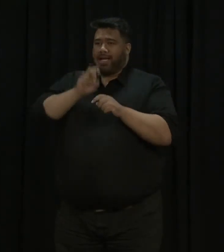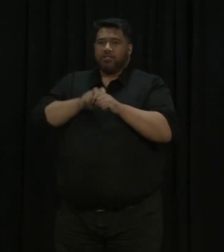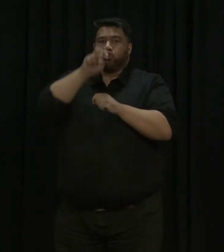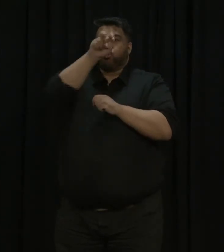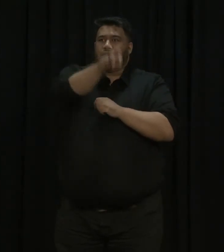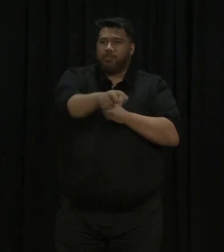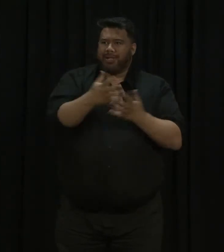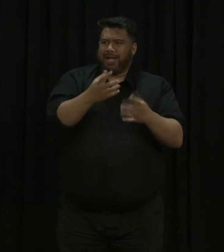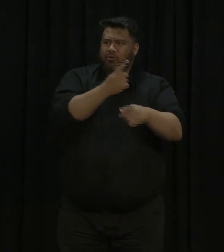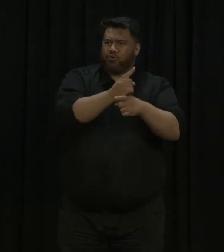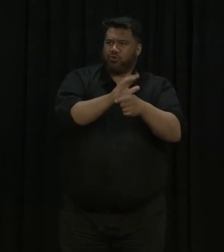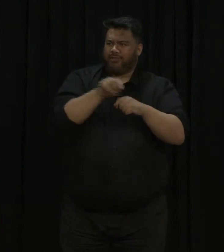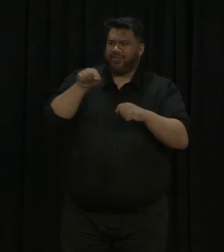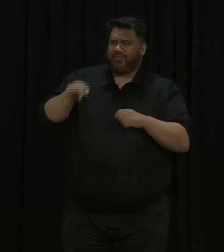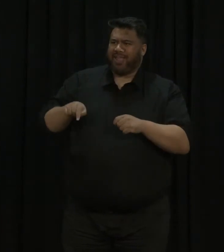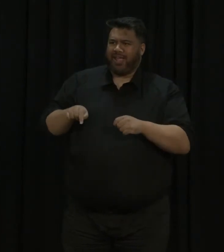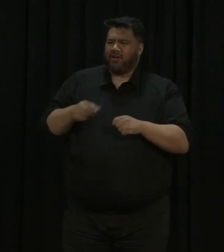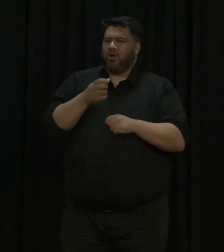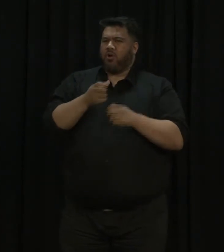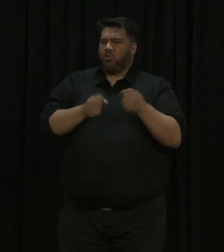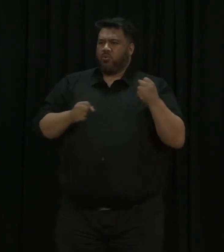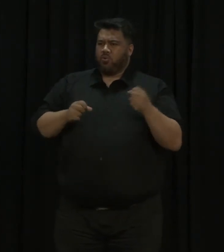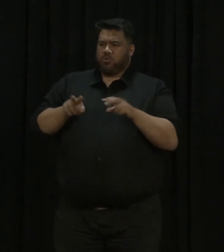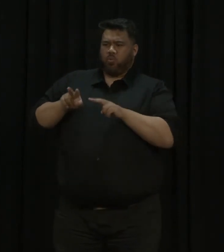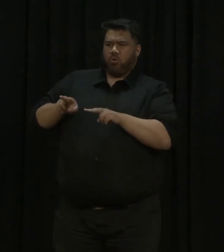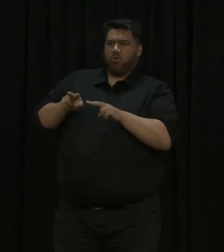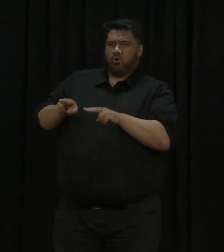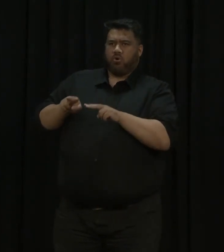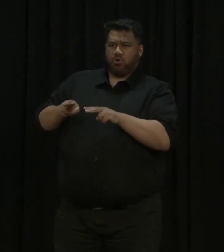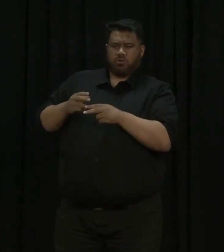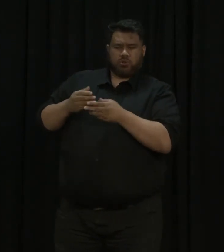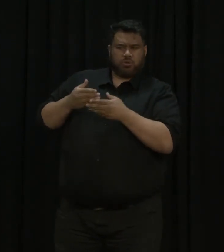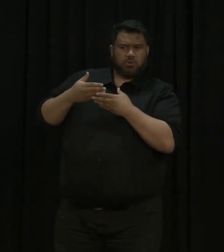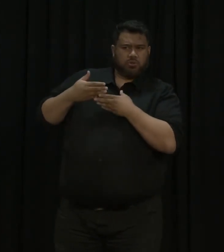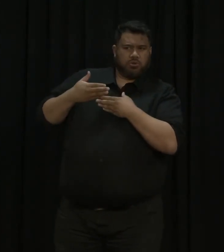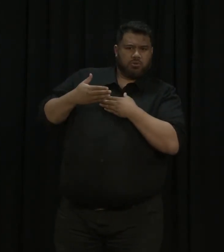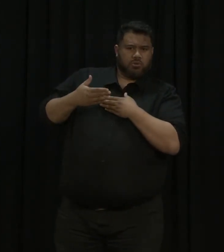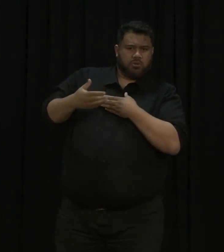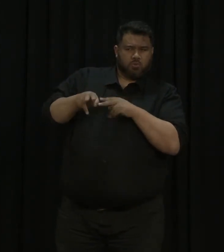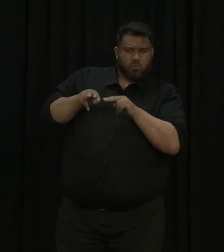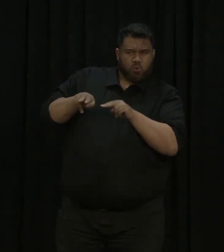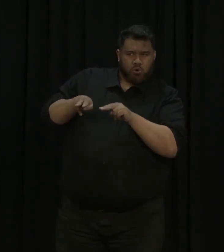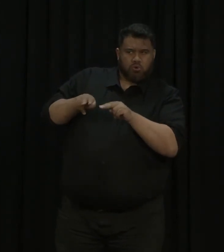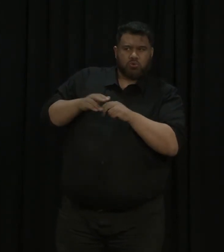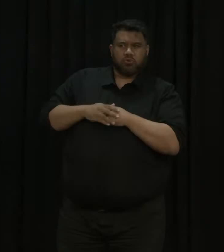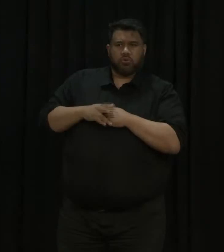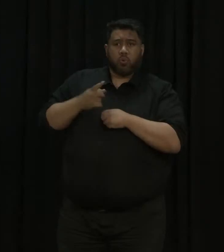in these situations?>> Two points. One is that I don't want to get ahead of the cabinet